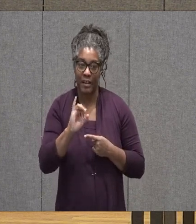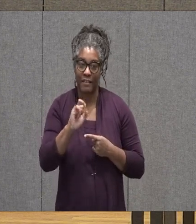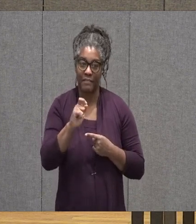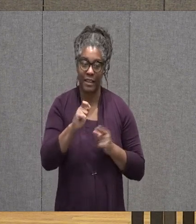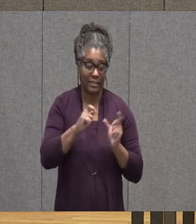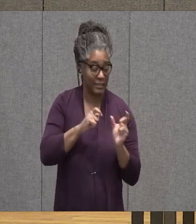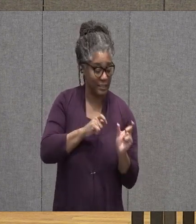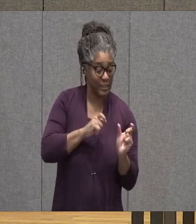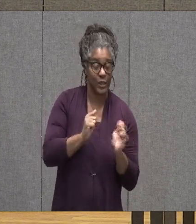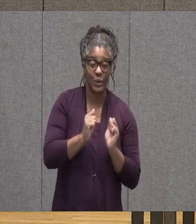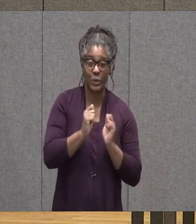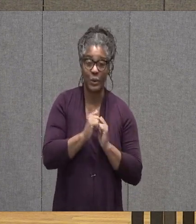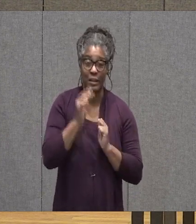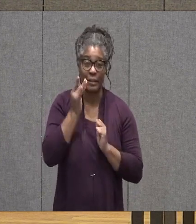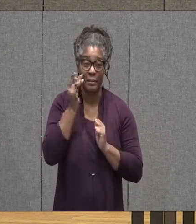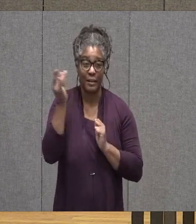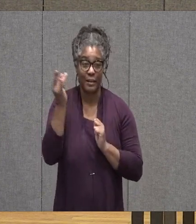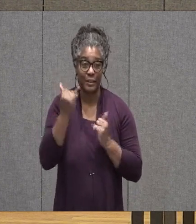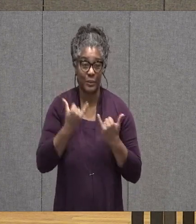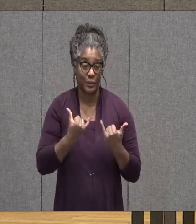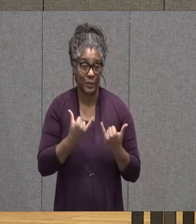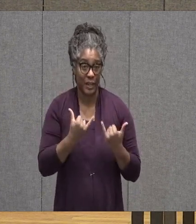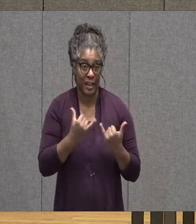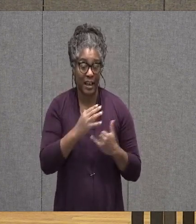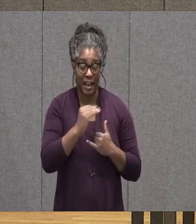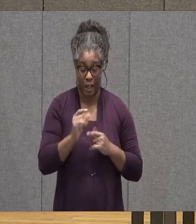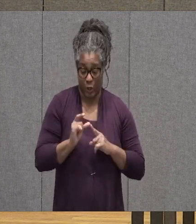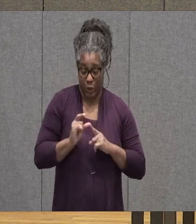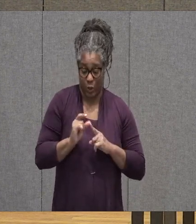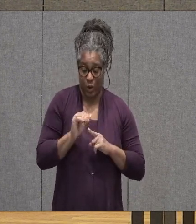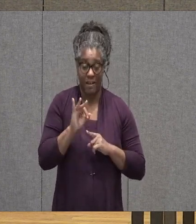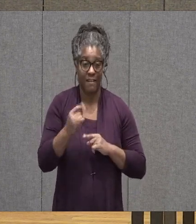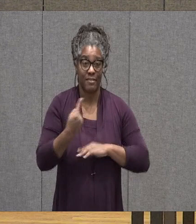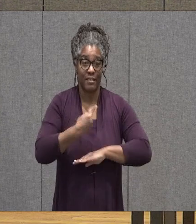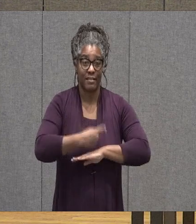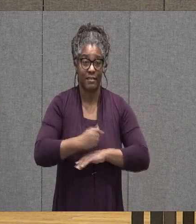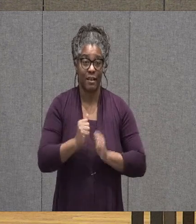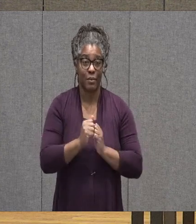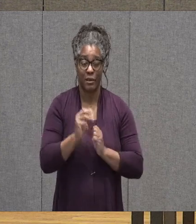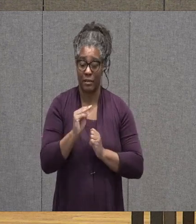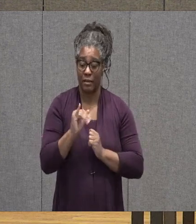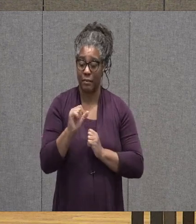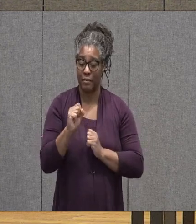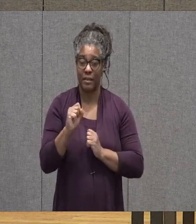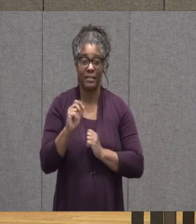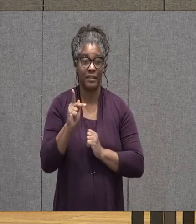and our word of the day with Ms Kay. We're going to be actually using